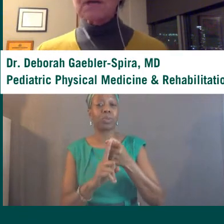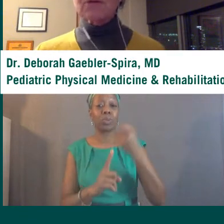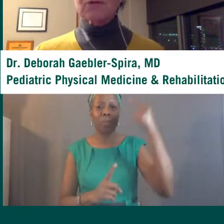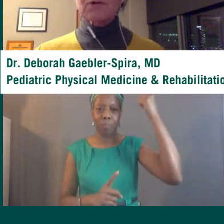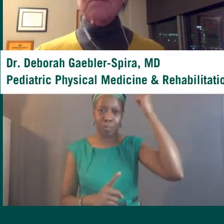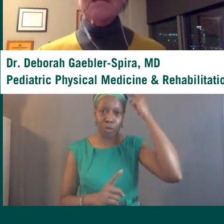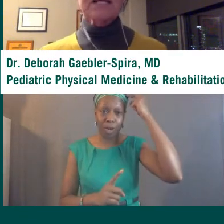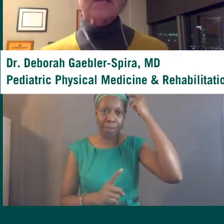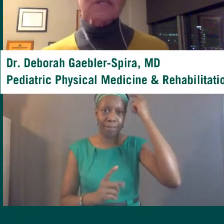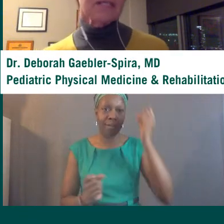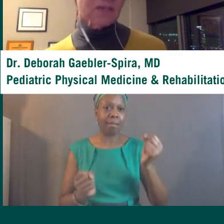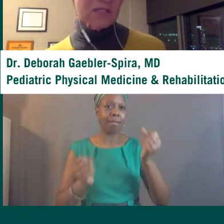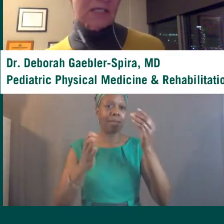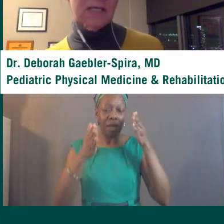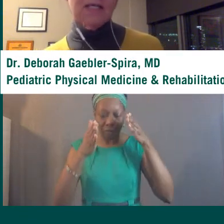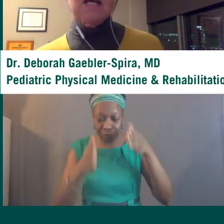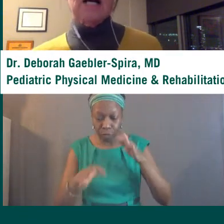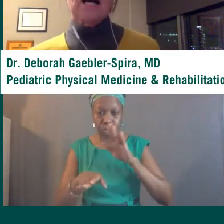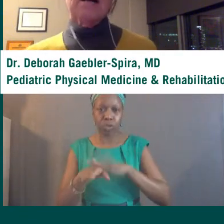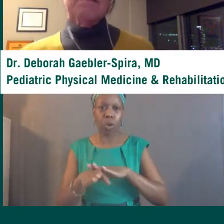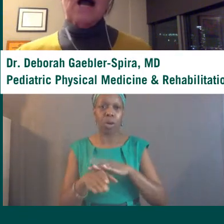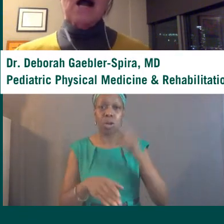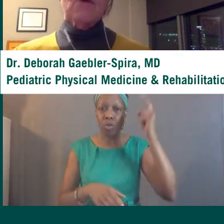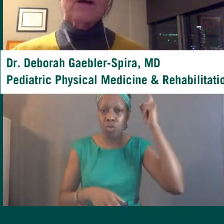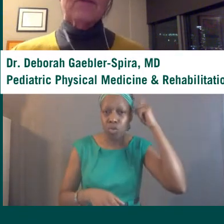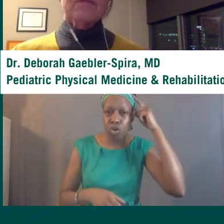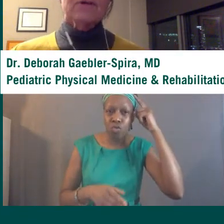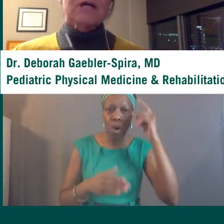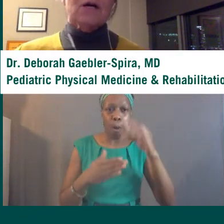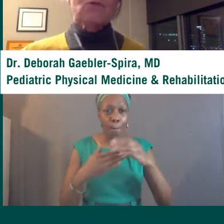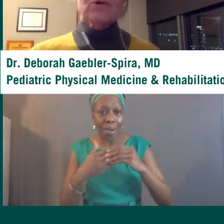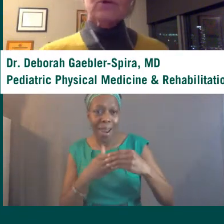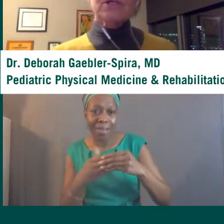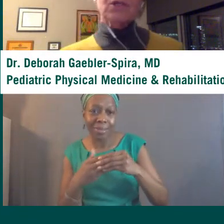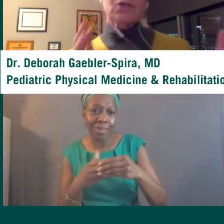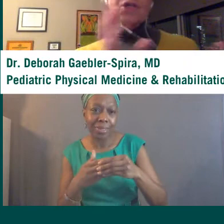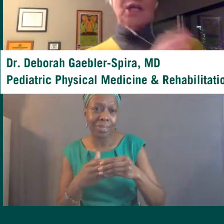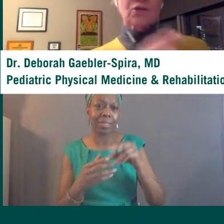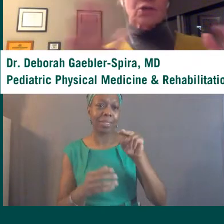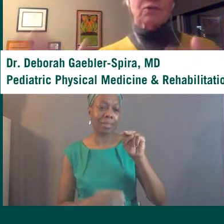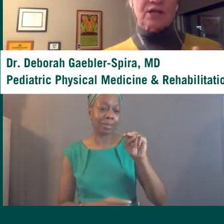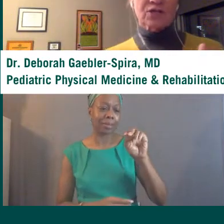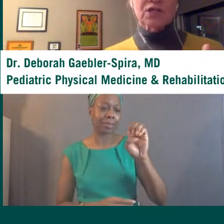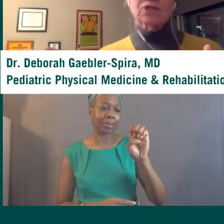about neuroplasticity. However, we're going to change the direction